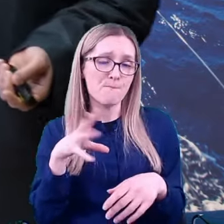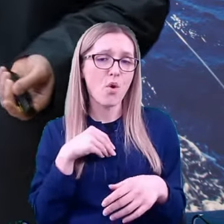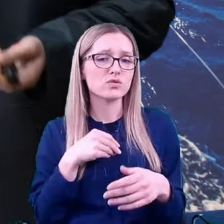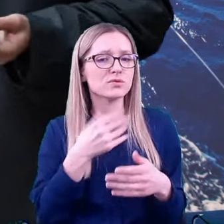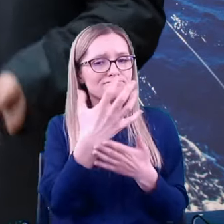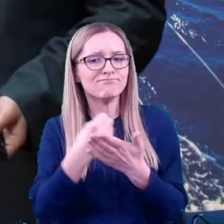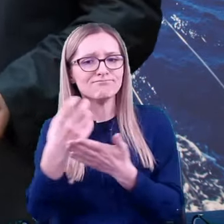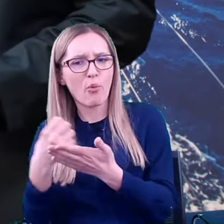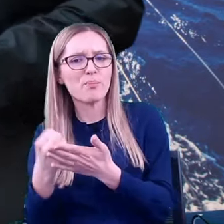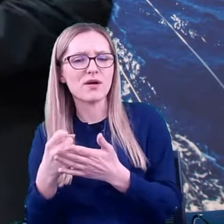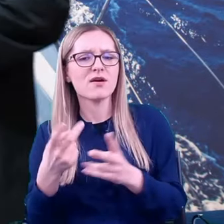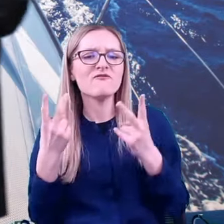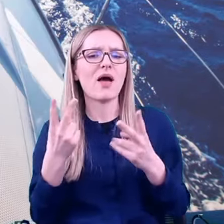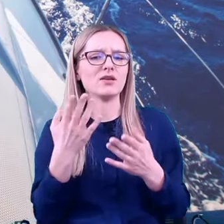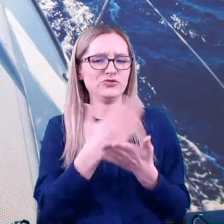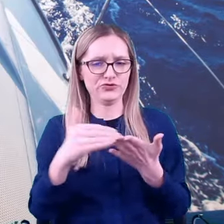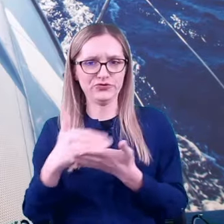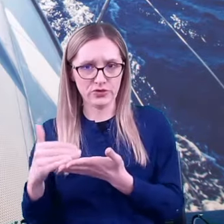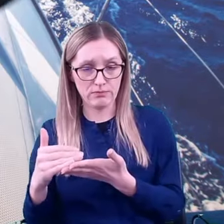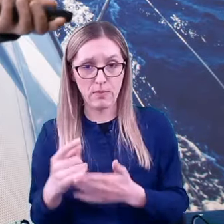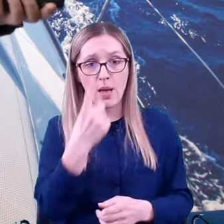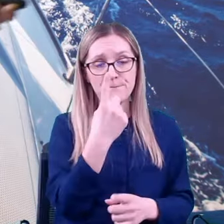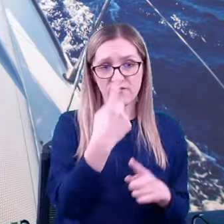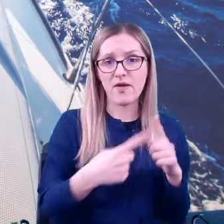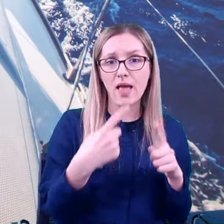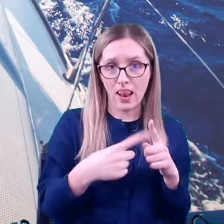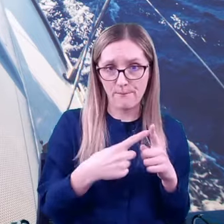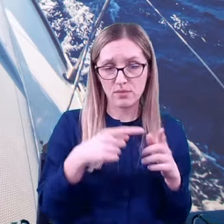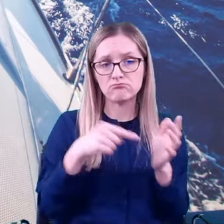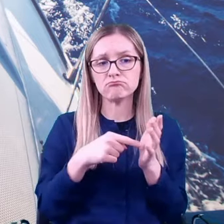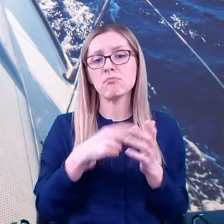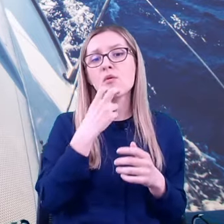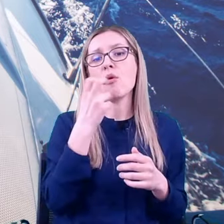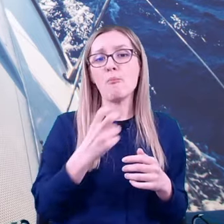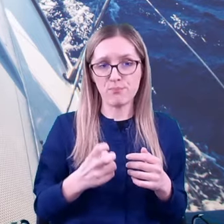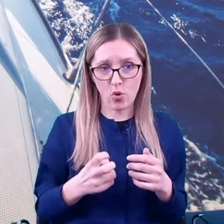Firstly, power, or the number of electrons flowing through,